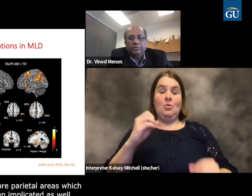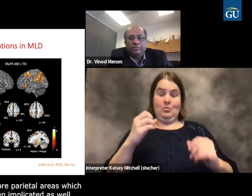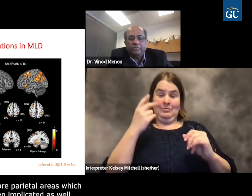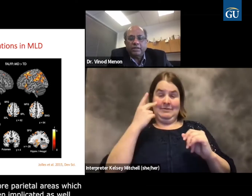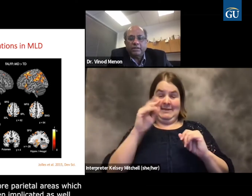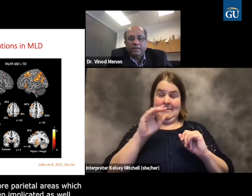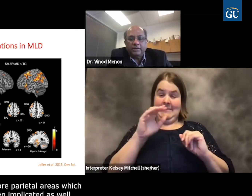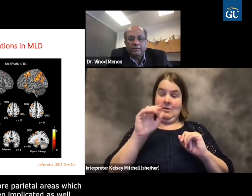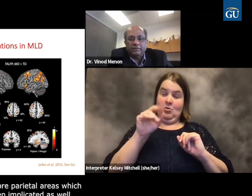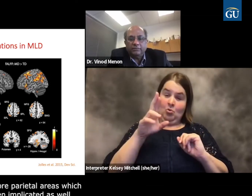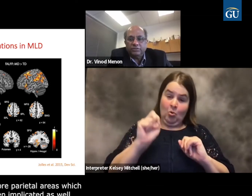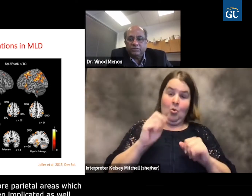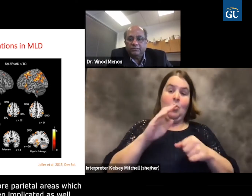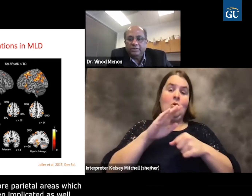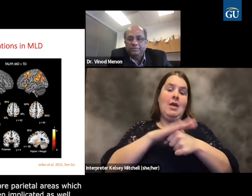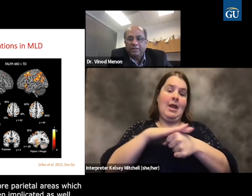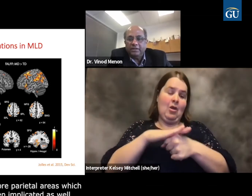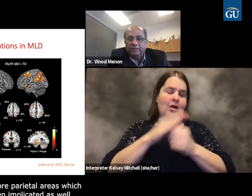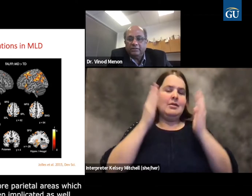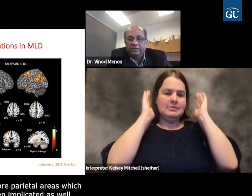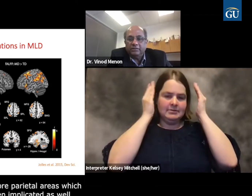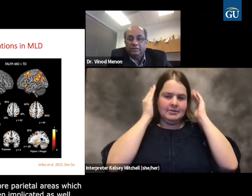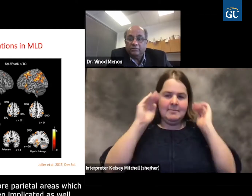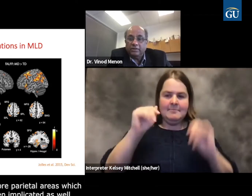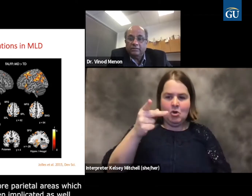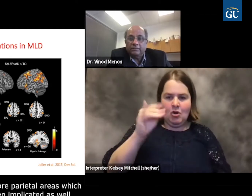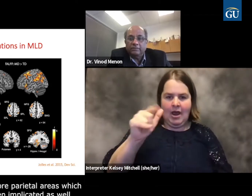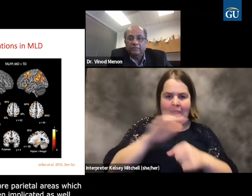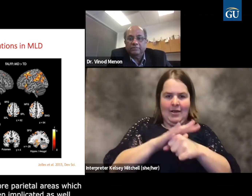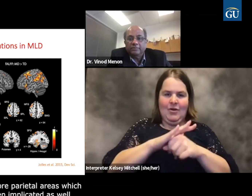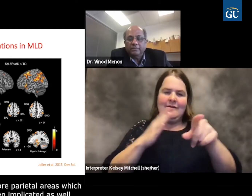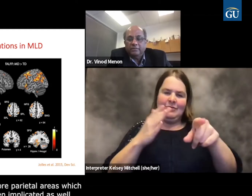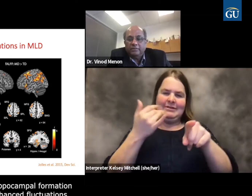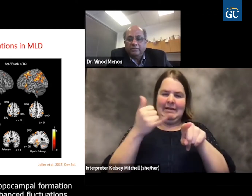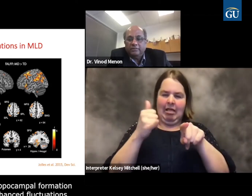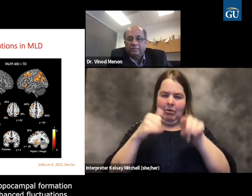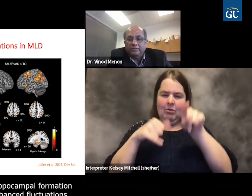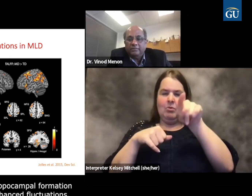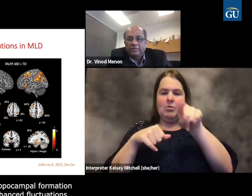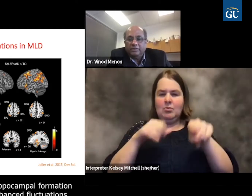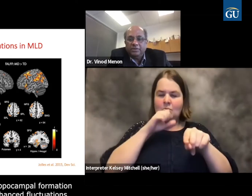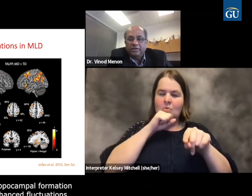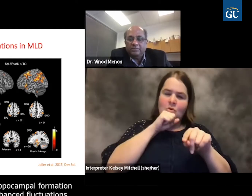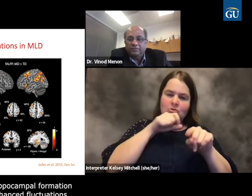so these core parietal areas which have